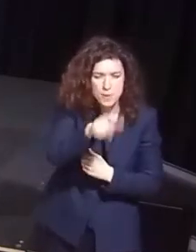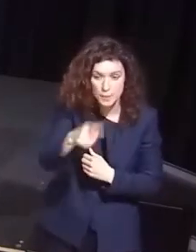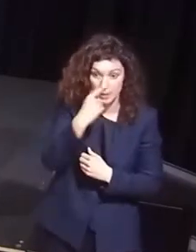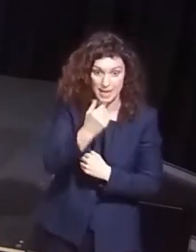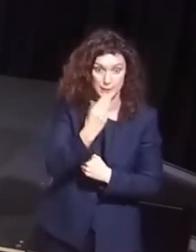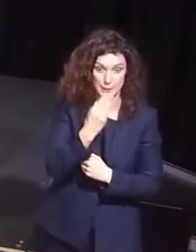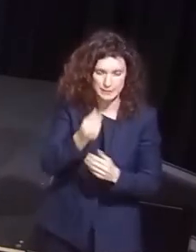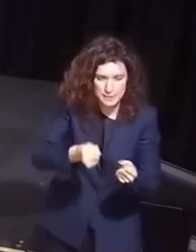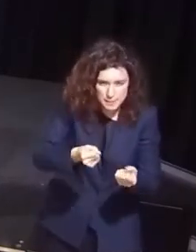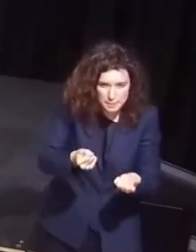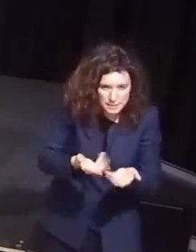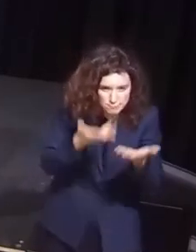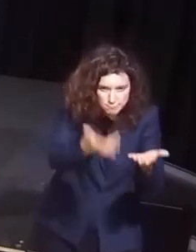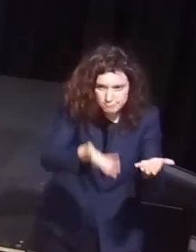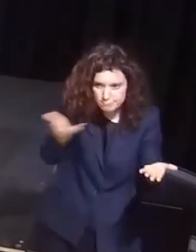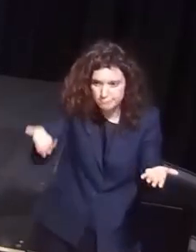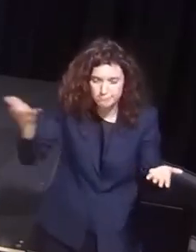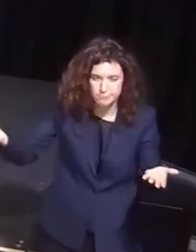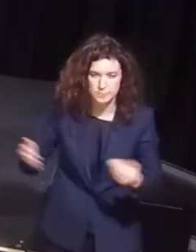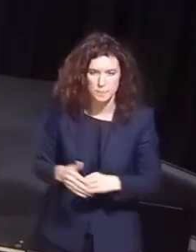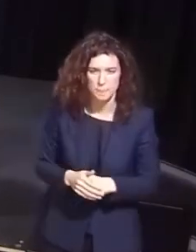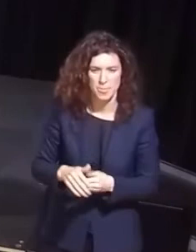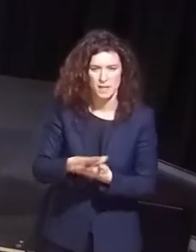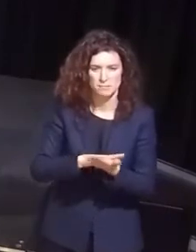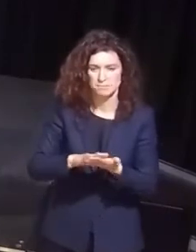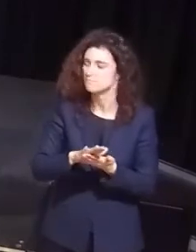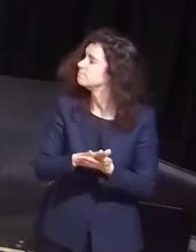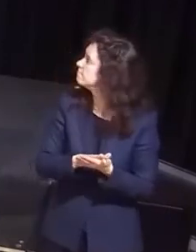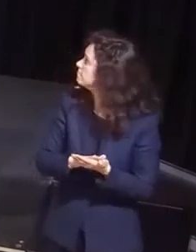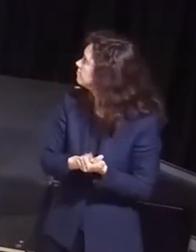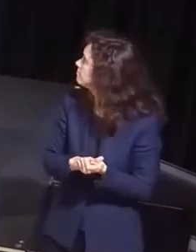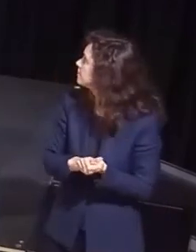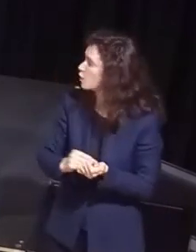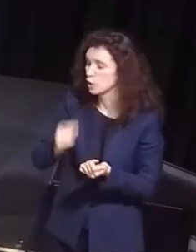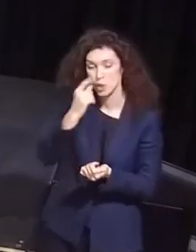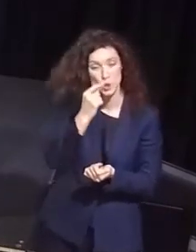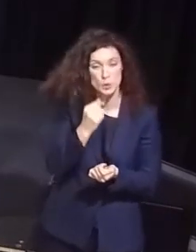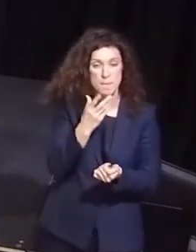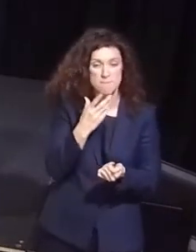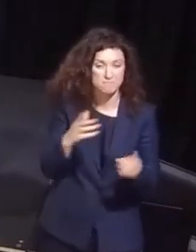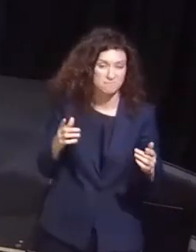of the ability to play the Blue Peter tune, which you may or may not know, with a single switch.